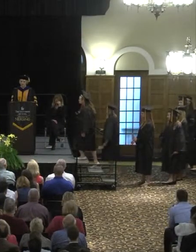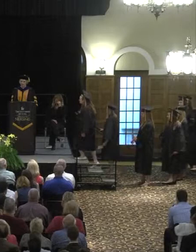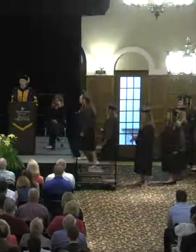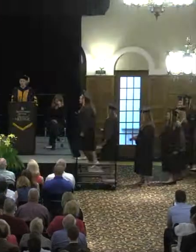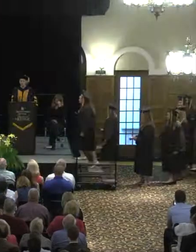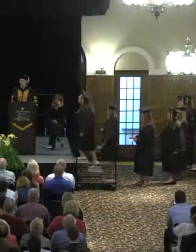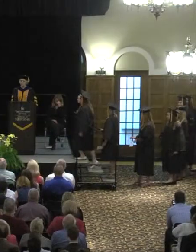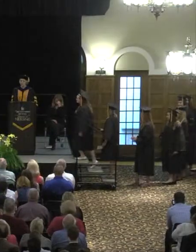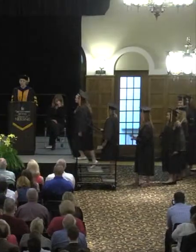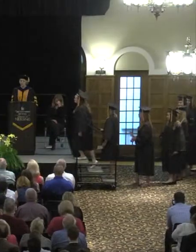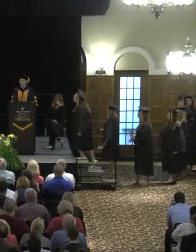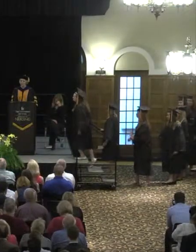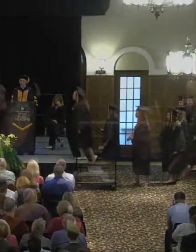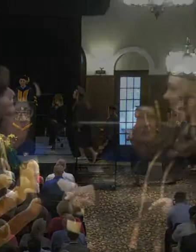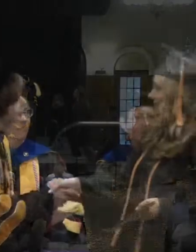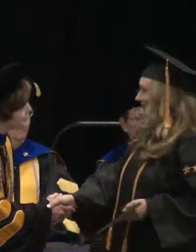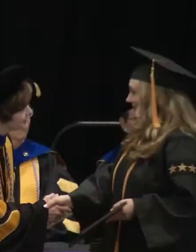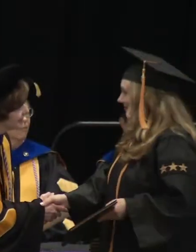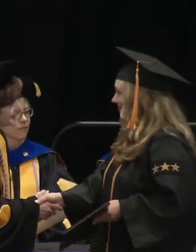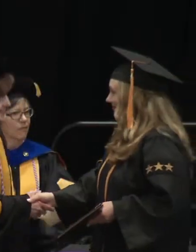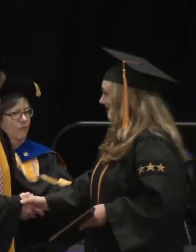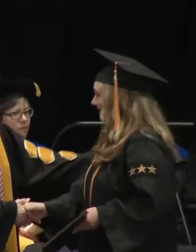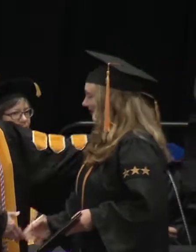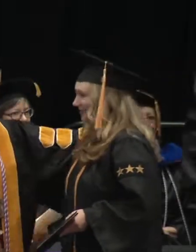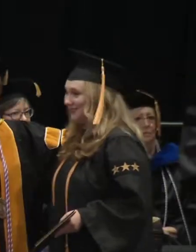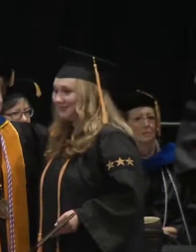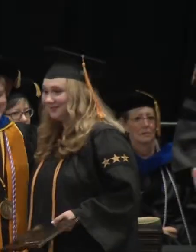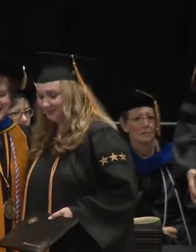Honors in Nursing with Highest Distinction.